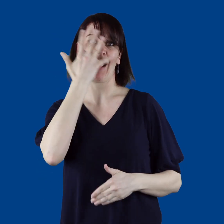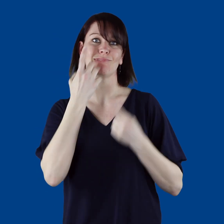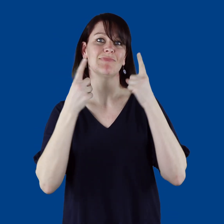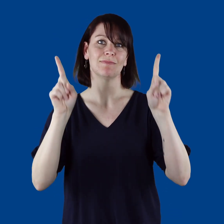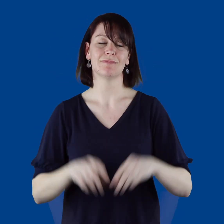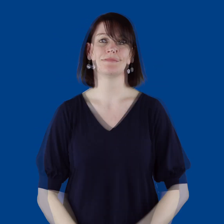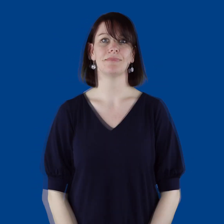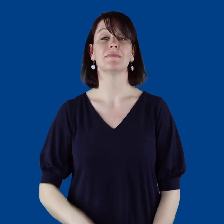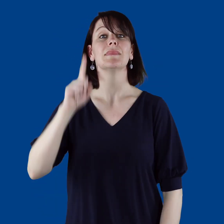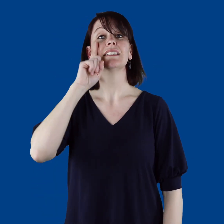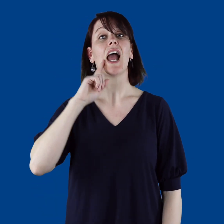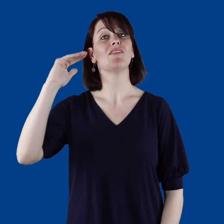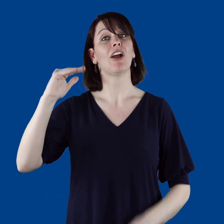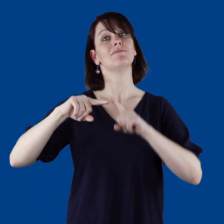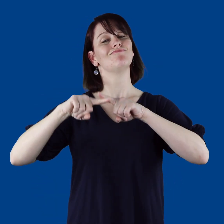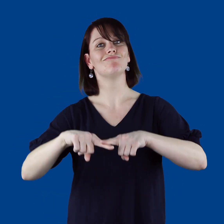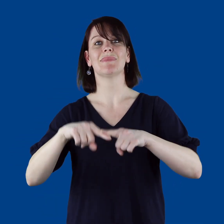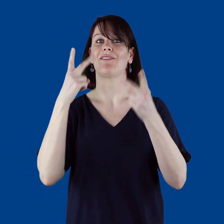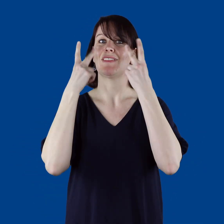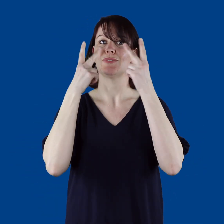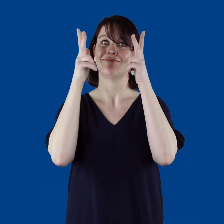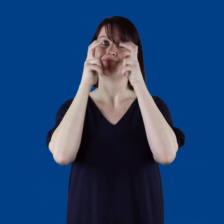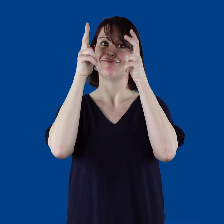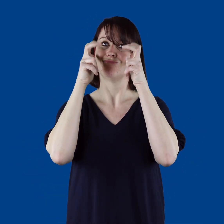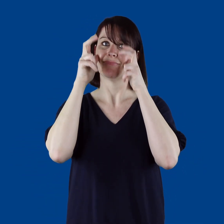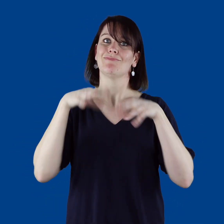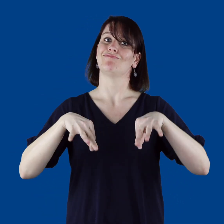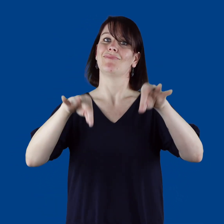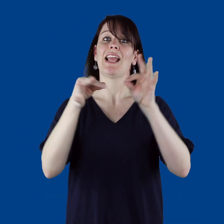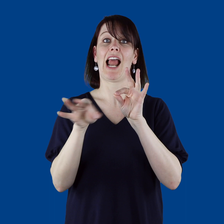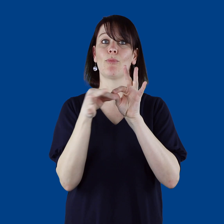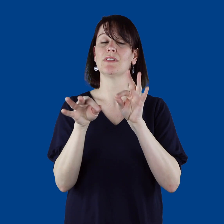your body around so they can see your hands and face effectively. A deaf child relies on their